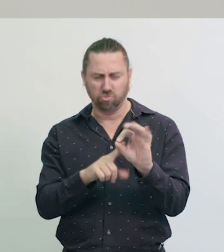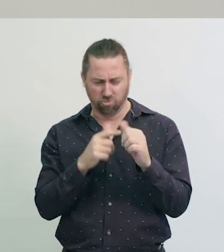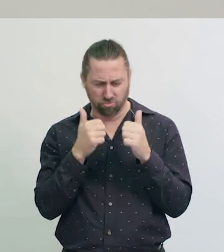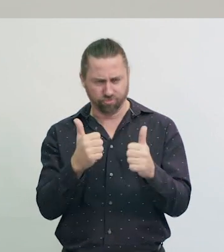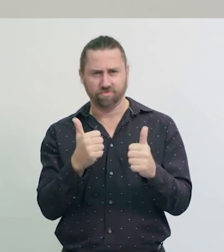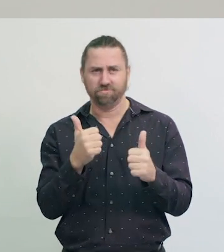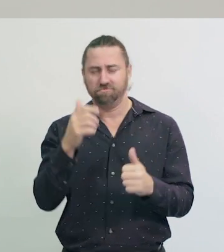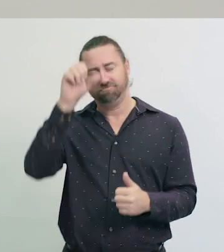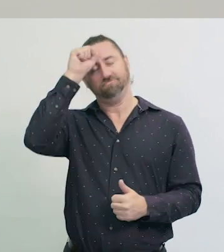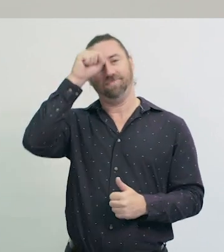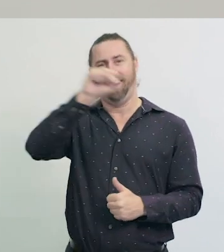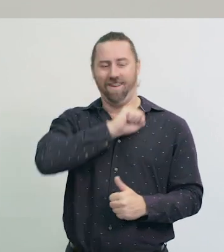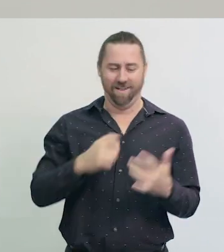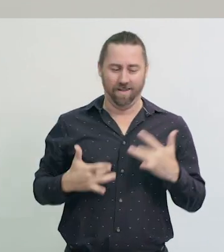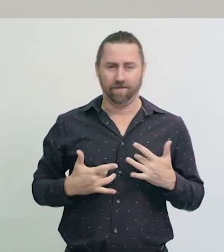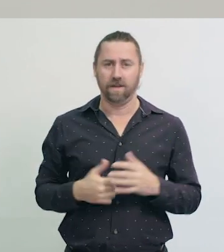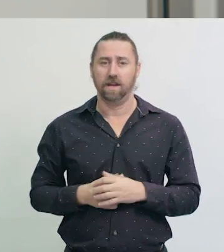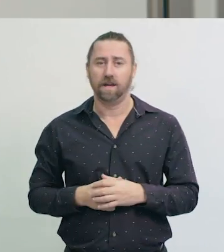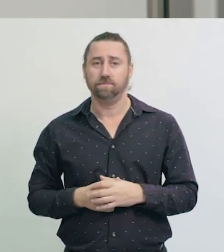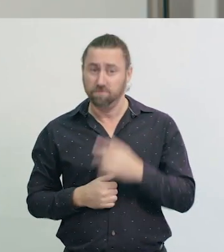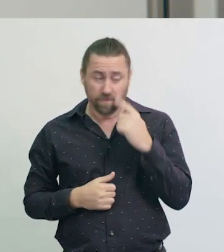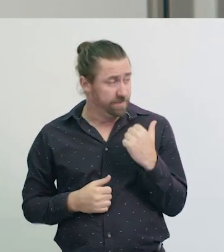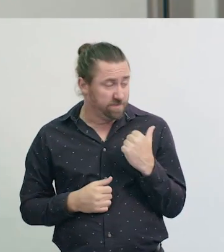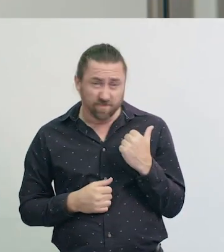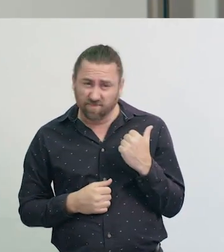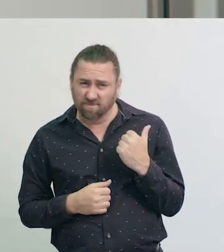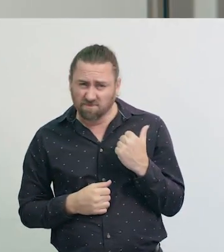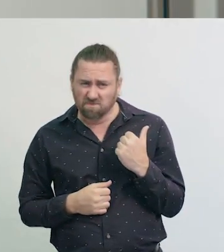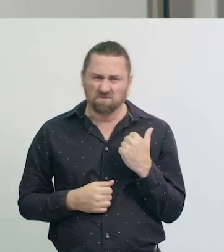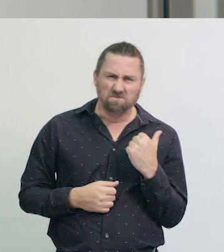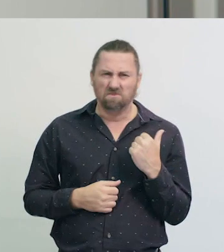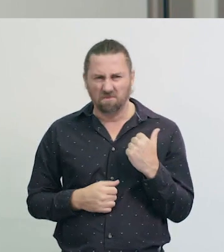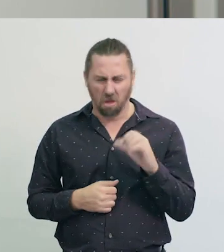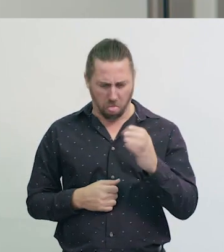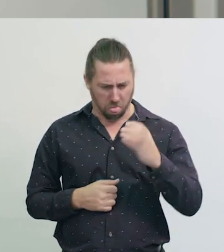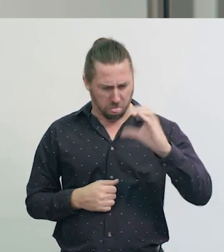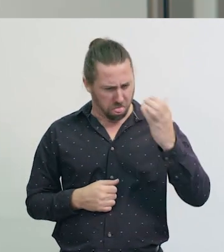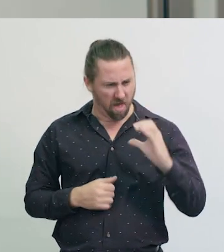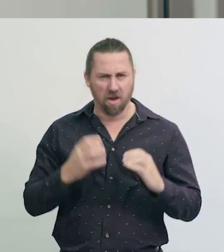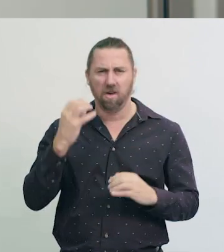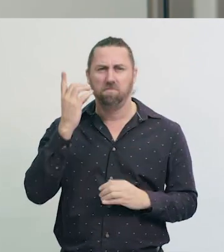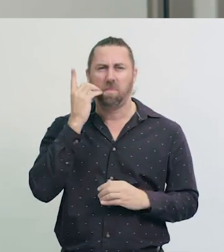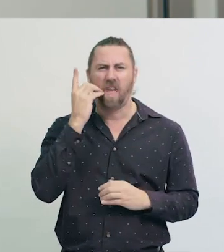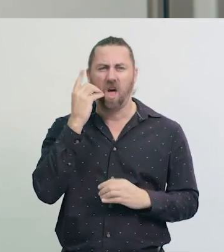Now, take a look at this device. It kind of looks like a chunky mobile phone, with an antennae on top.